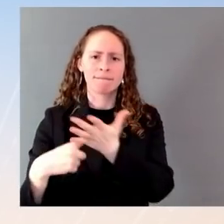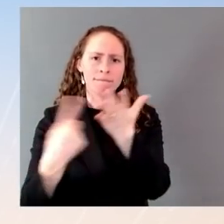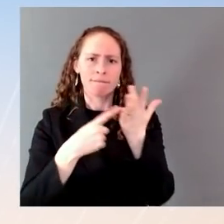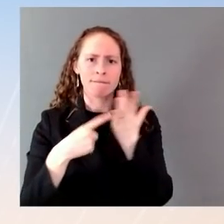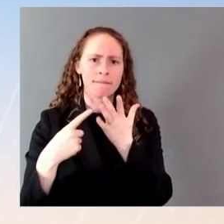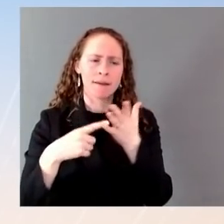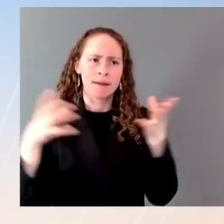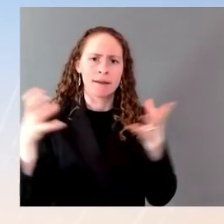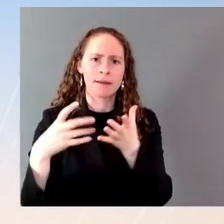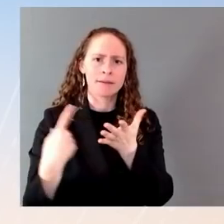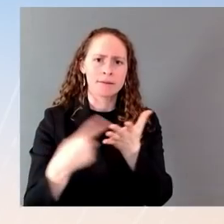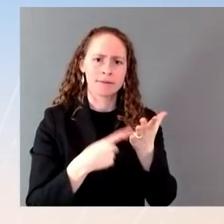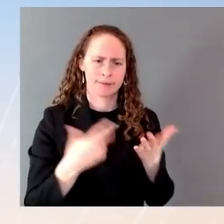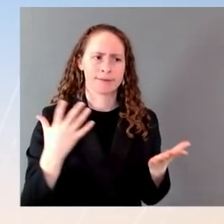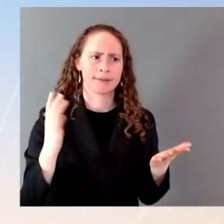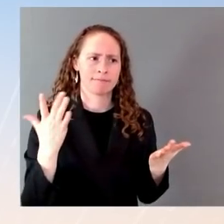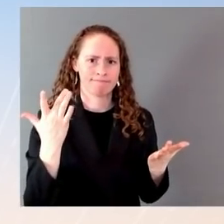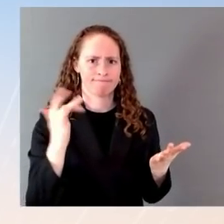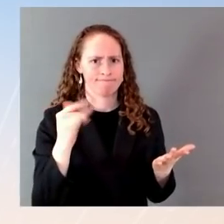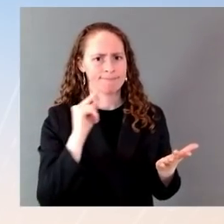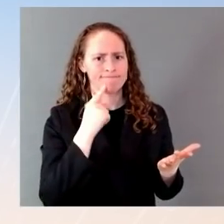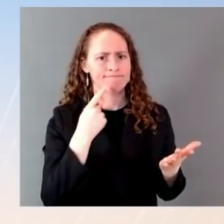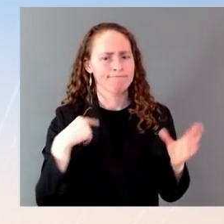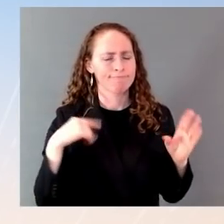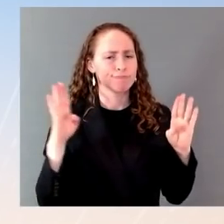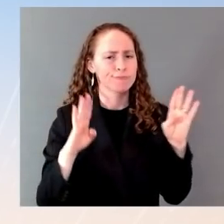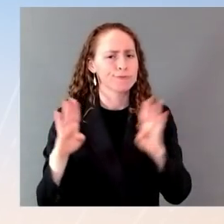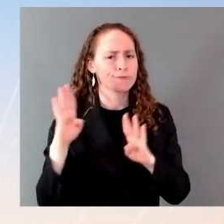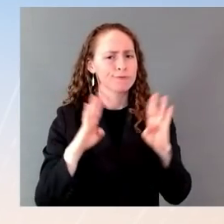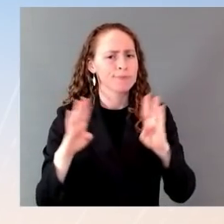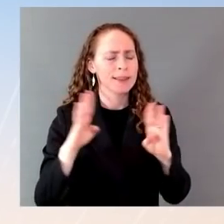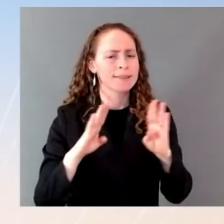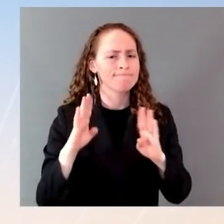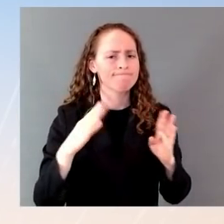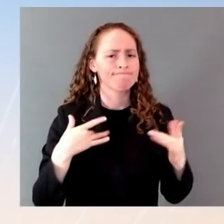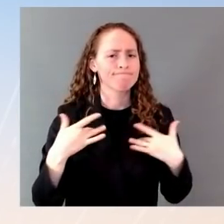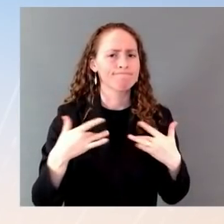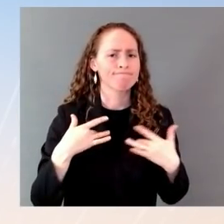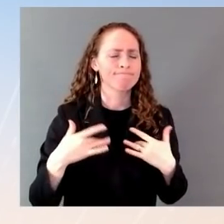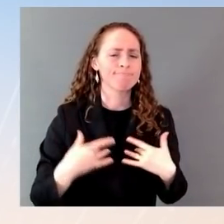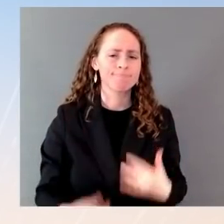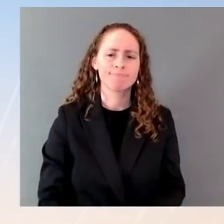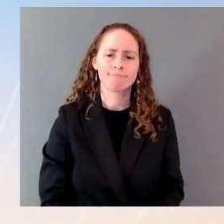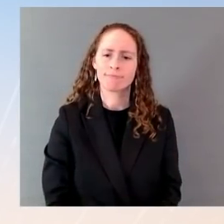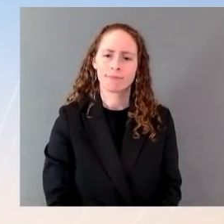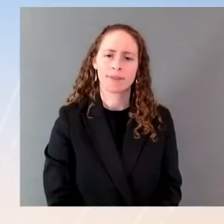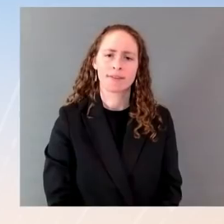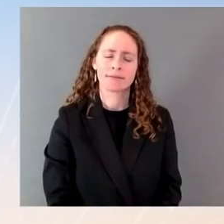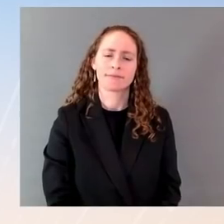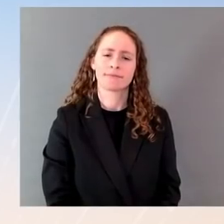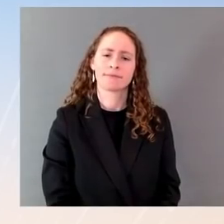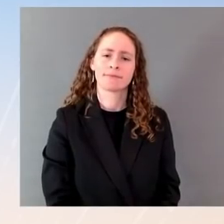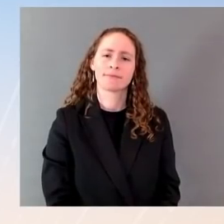positively to those things in the event that there is a further incursion into Ukraine. The Press: So, is that something the American public